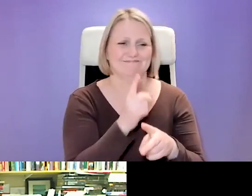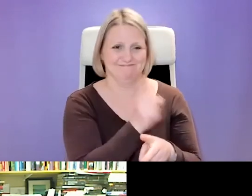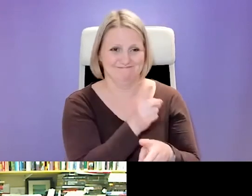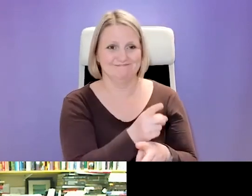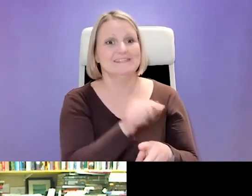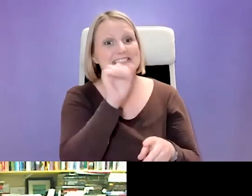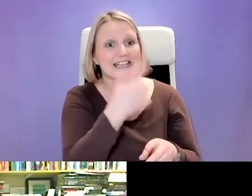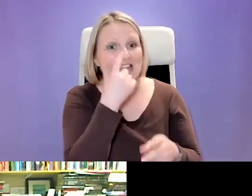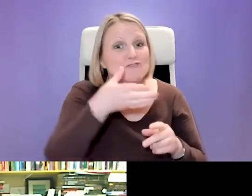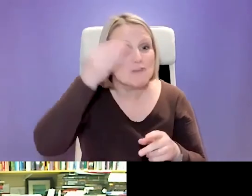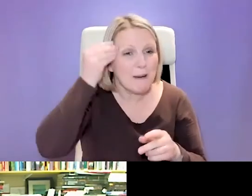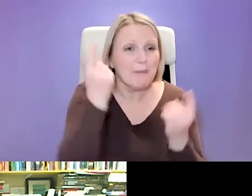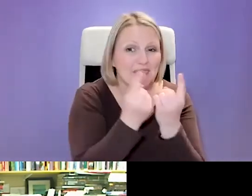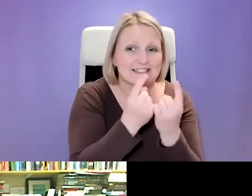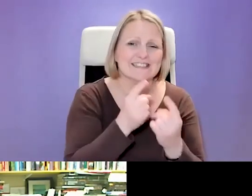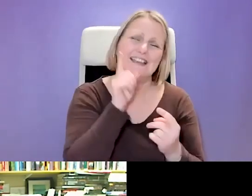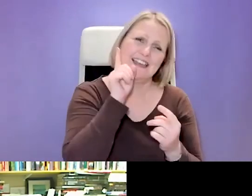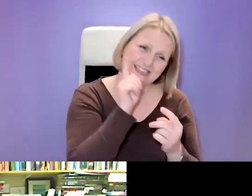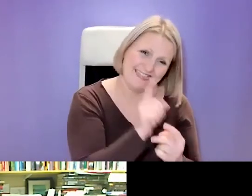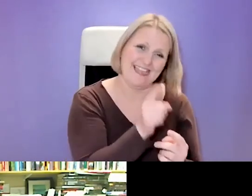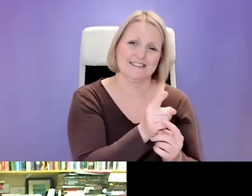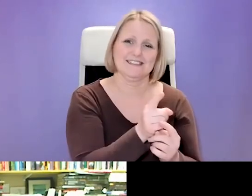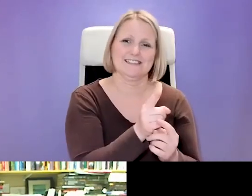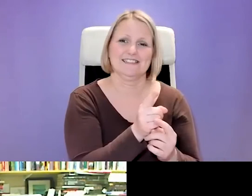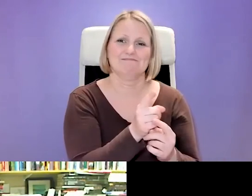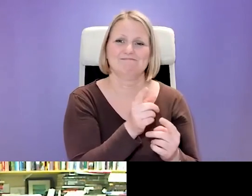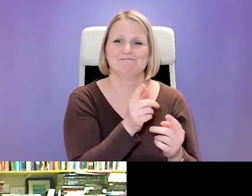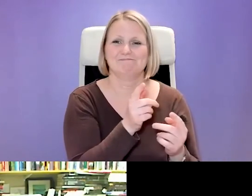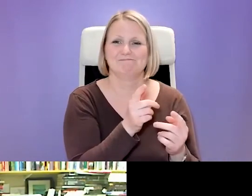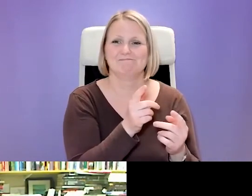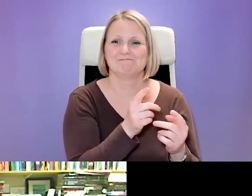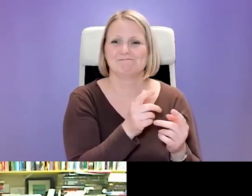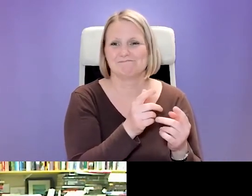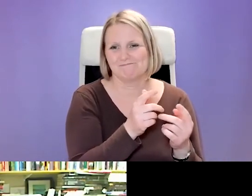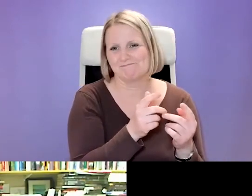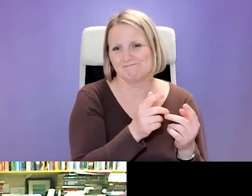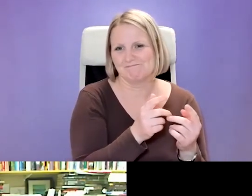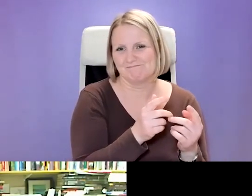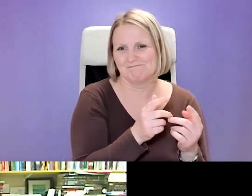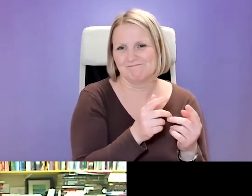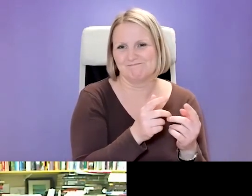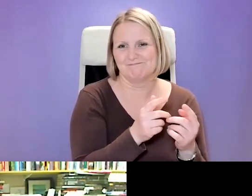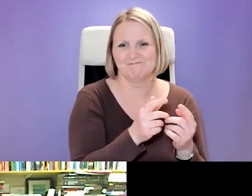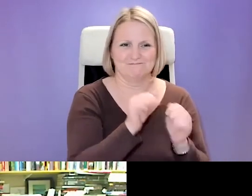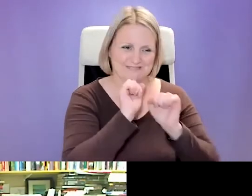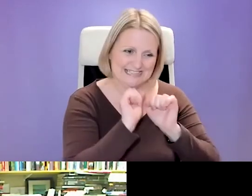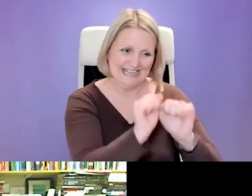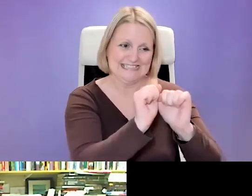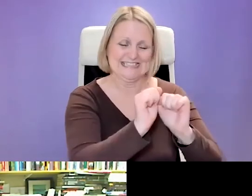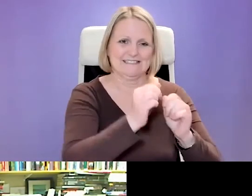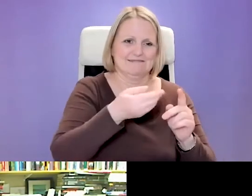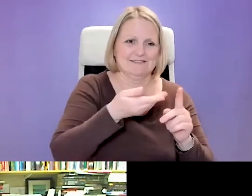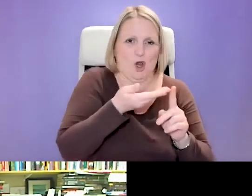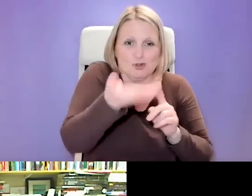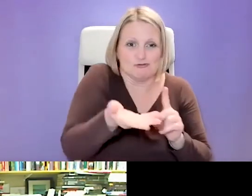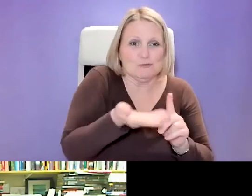means that's his Spiritual gift, I think, is short-shifting his actual contribution.